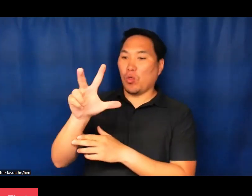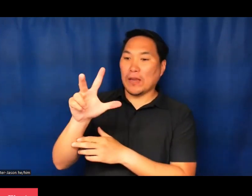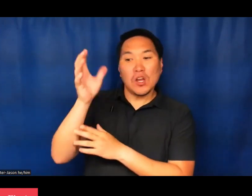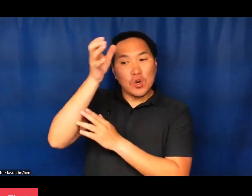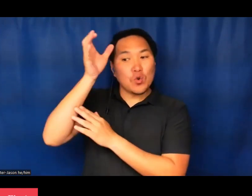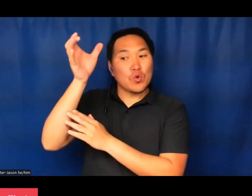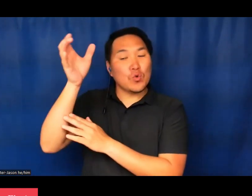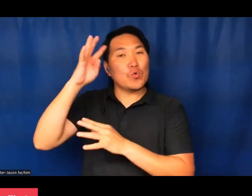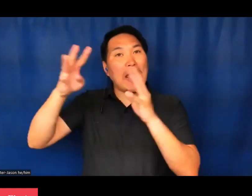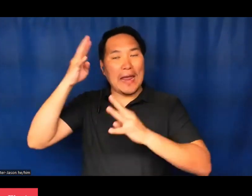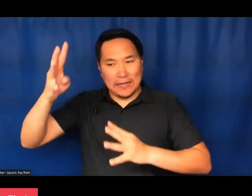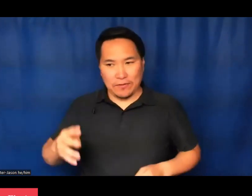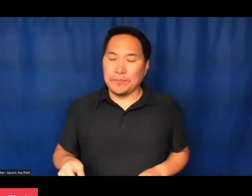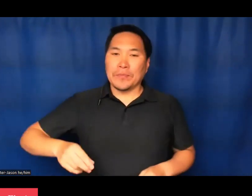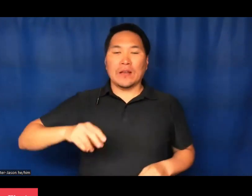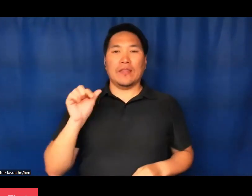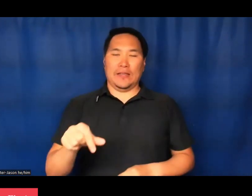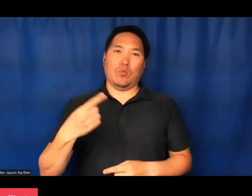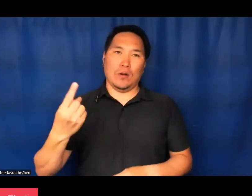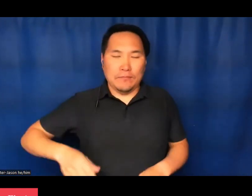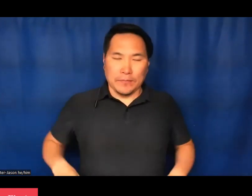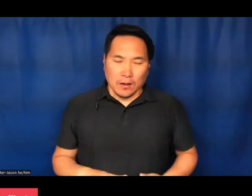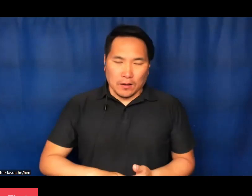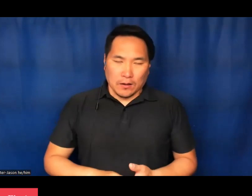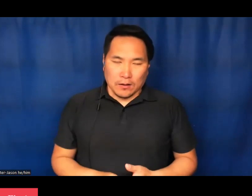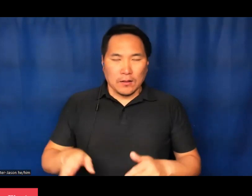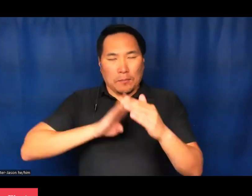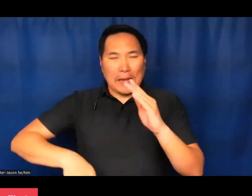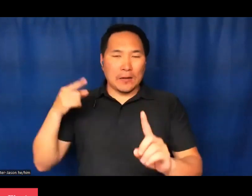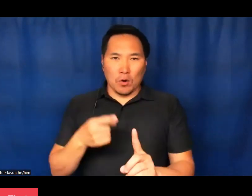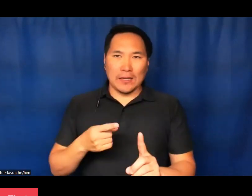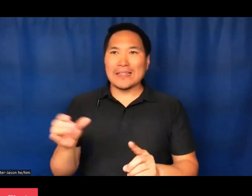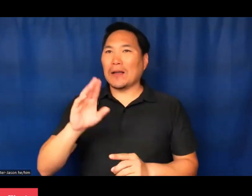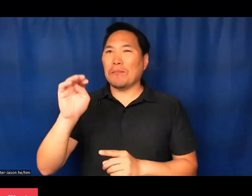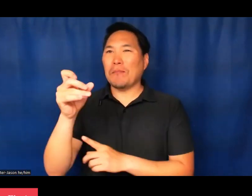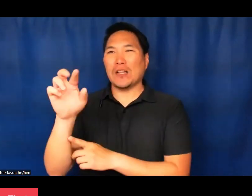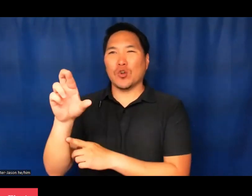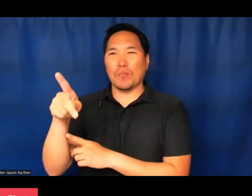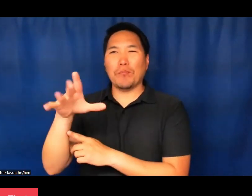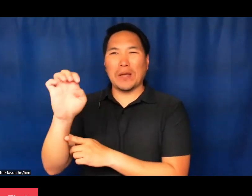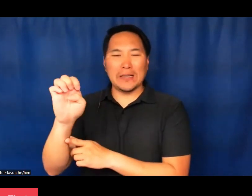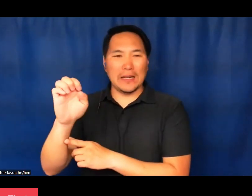This is the case, that's fundamentally, it's like masterpiece cake shop, it hits religious